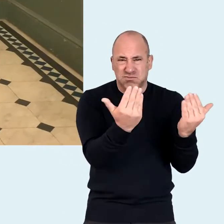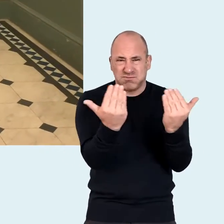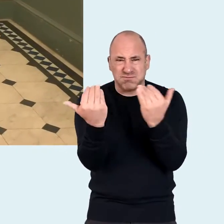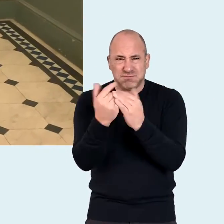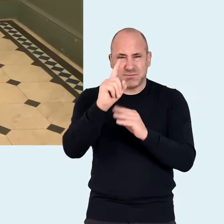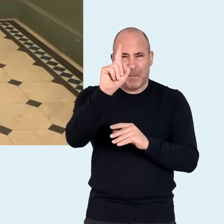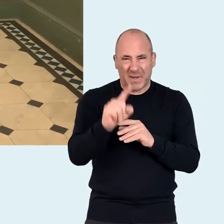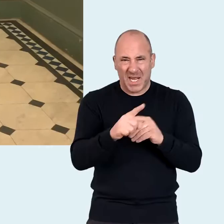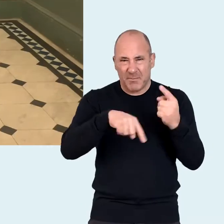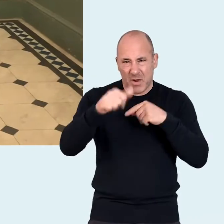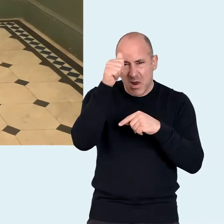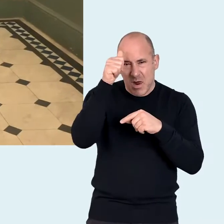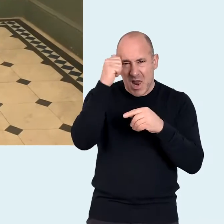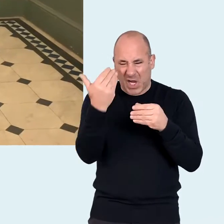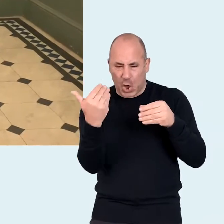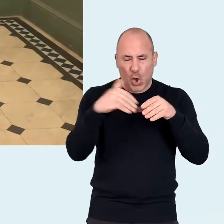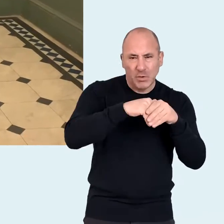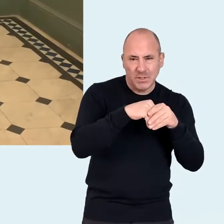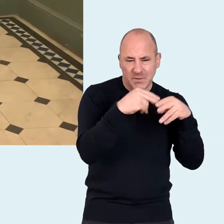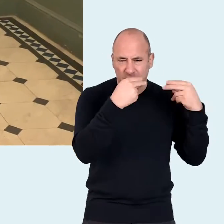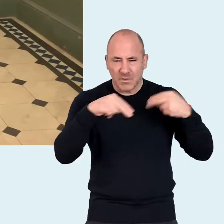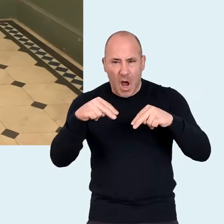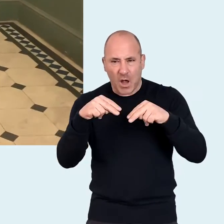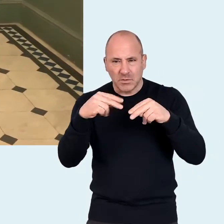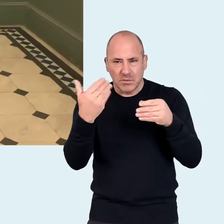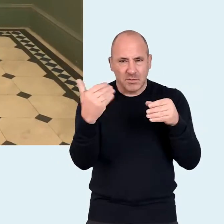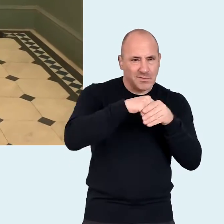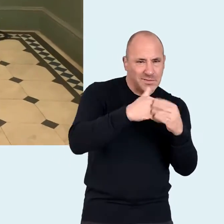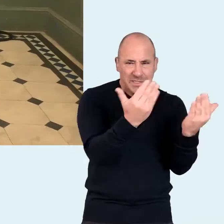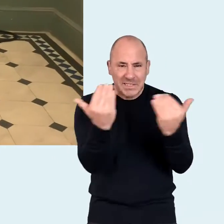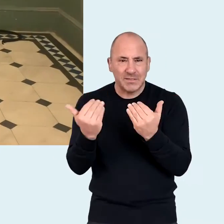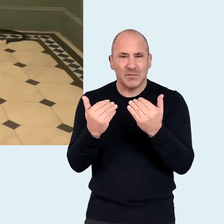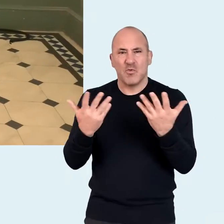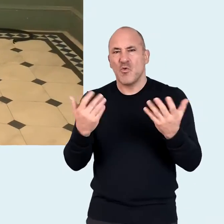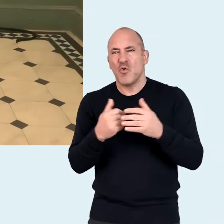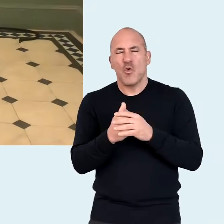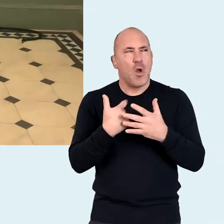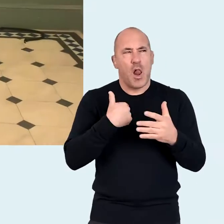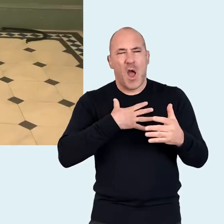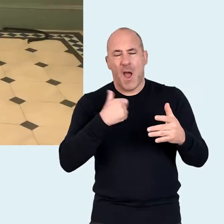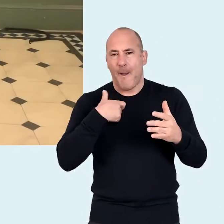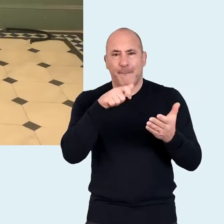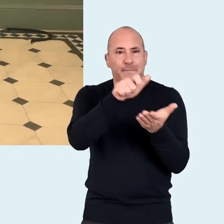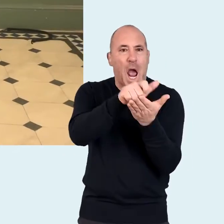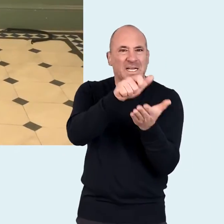as possible know about inclusive dance practice? Or is that more like a marketing thing? As